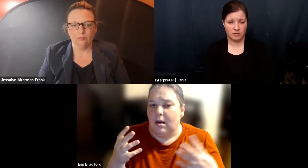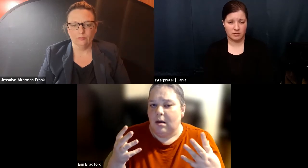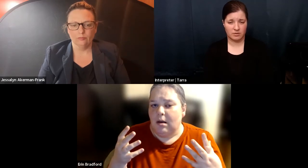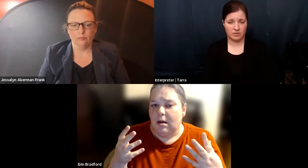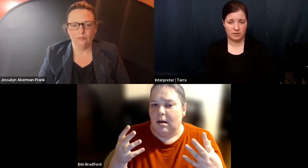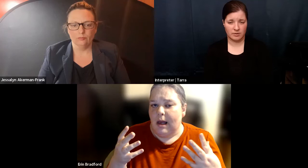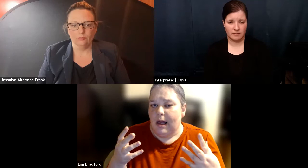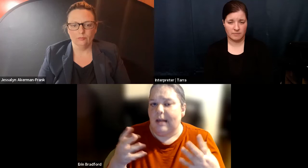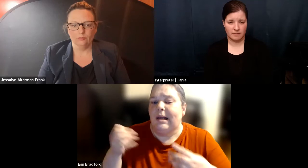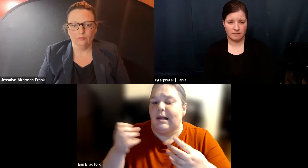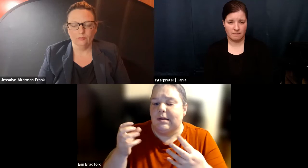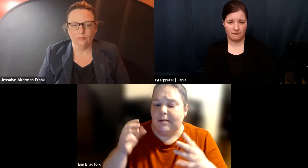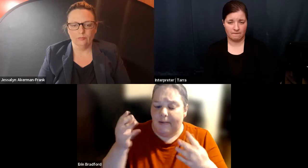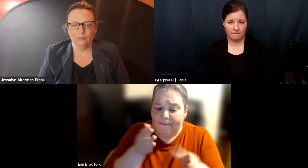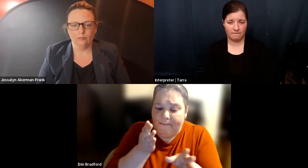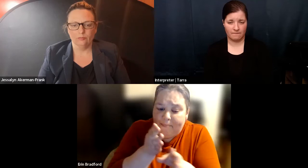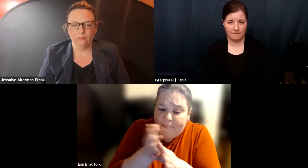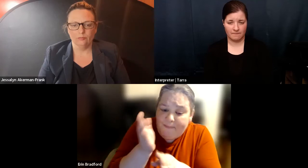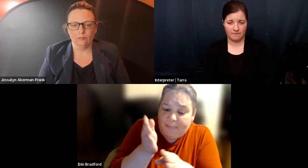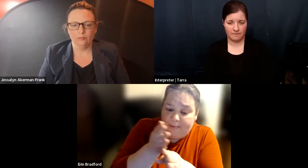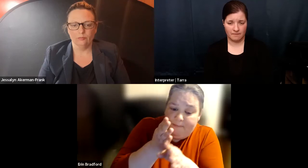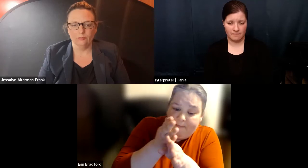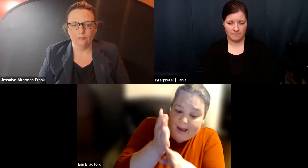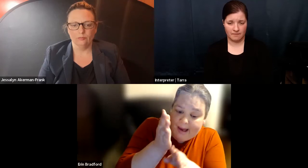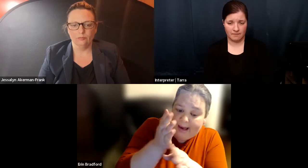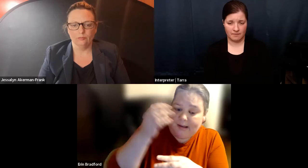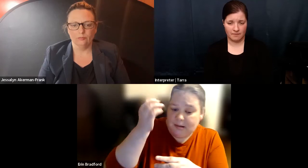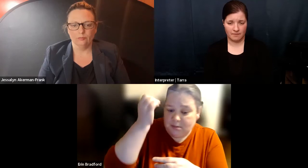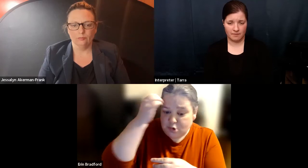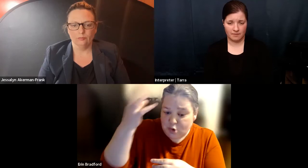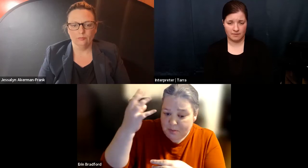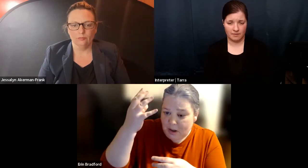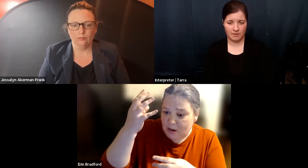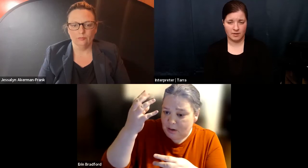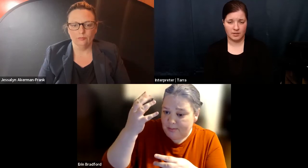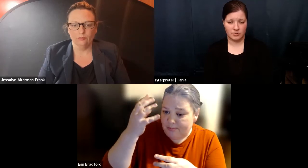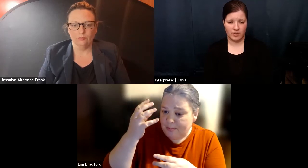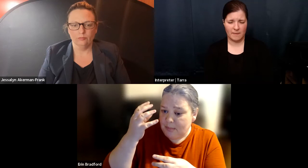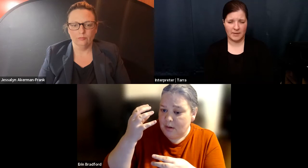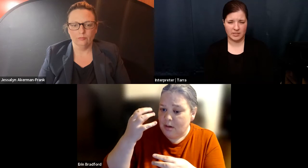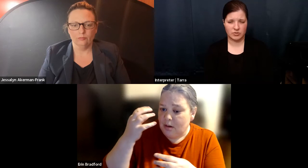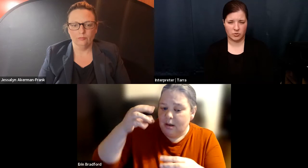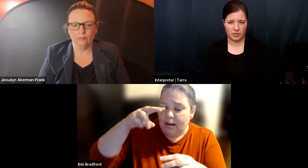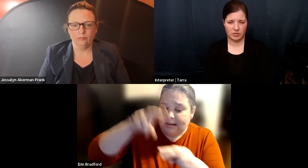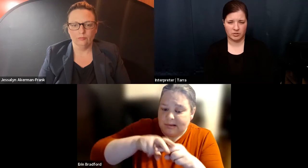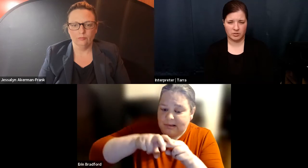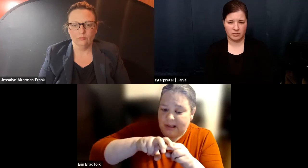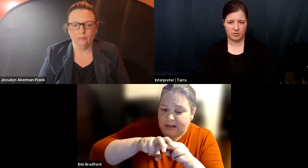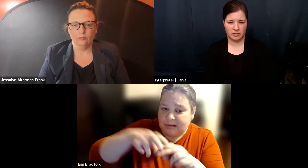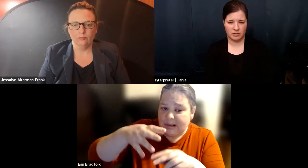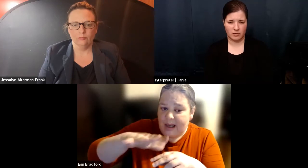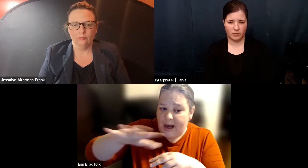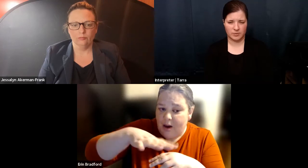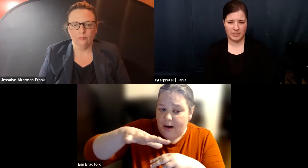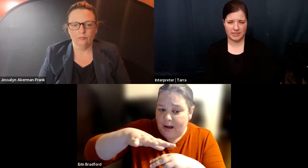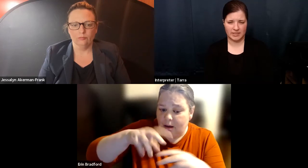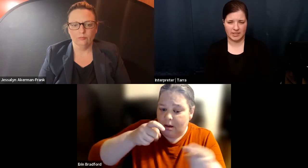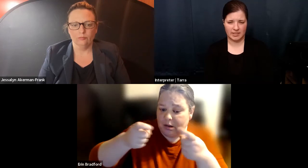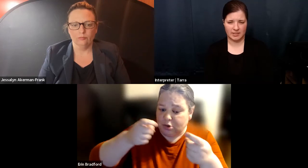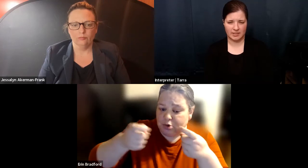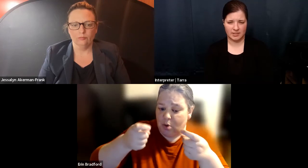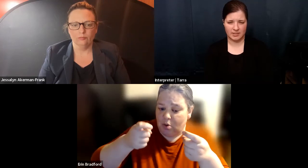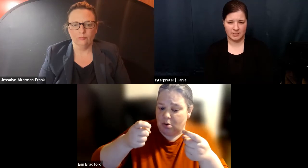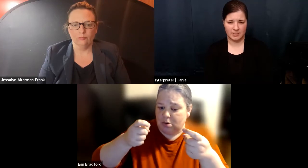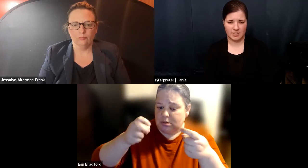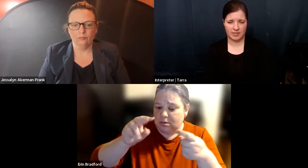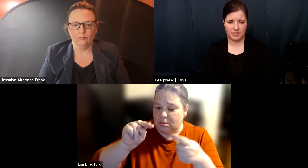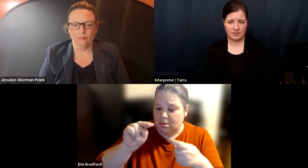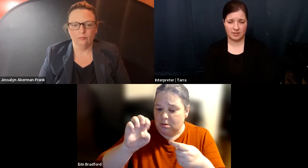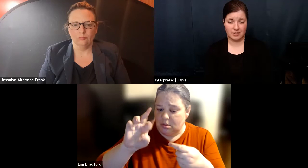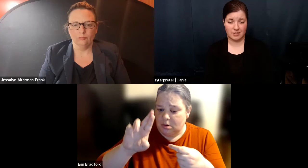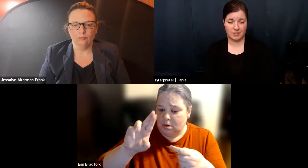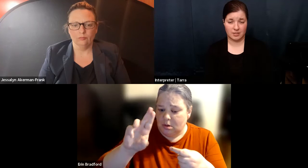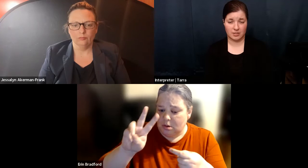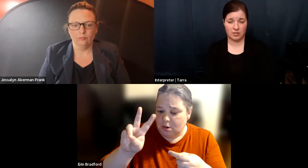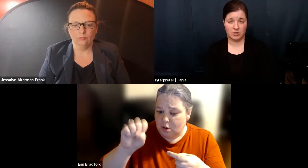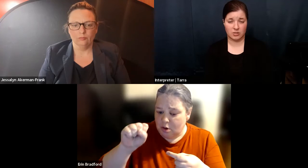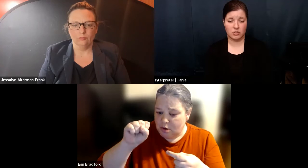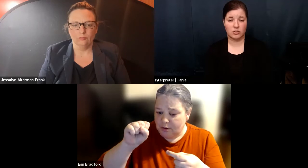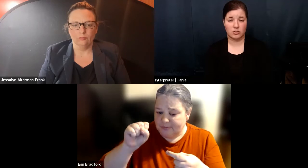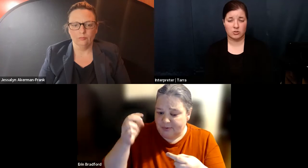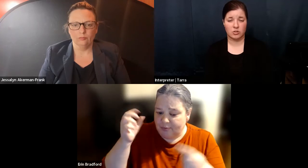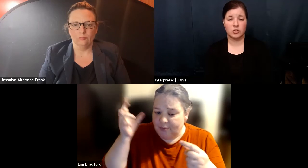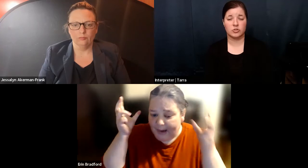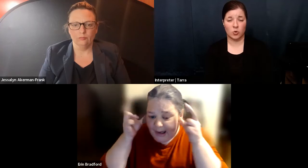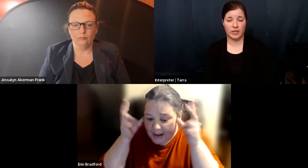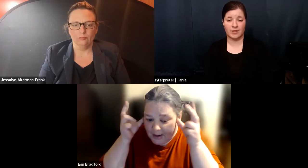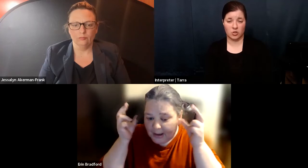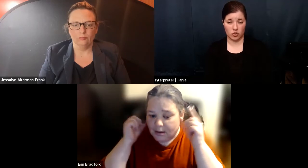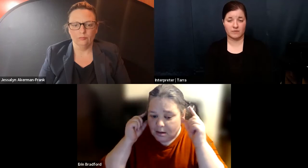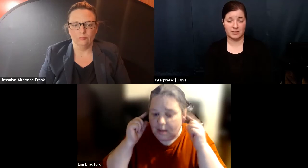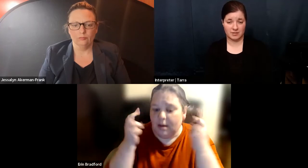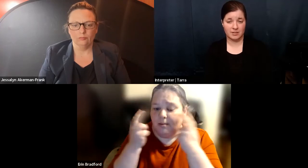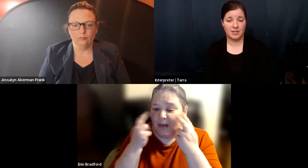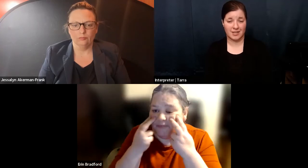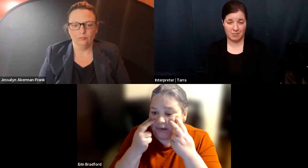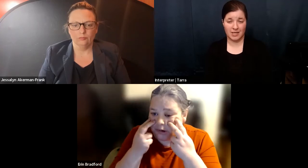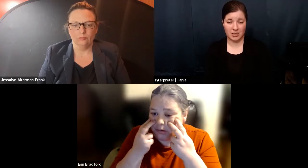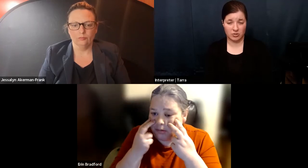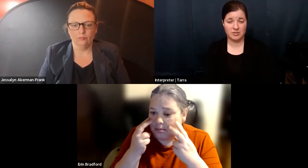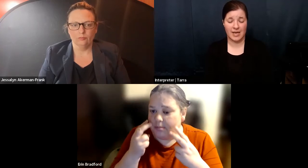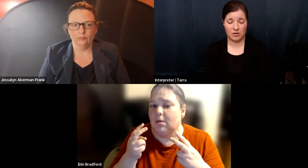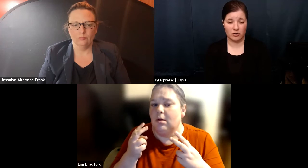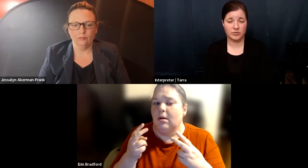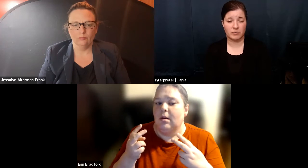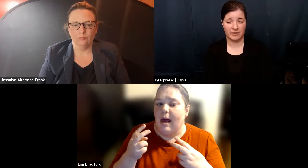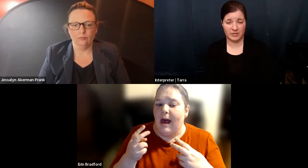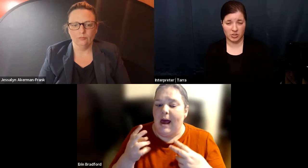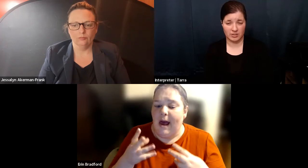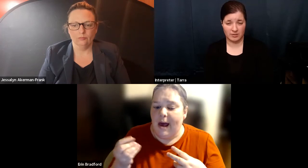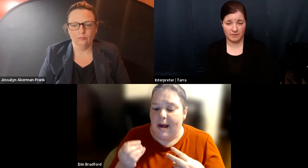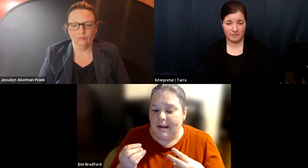Neurofibromatosis number 2.